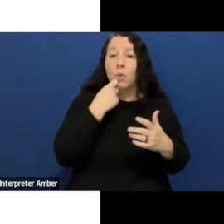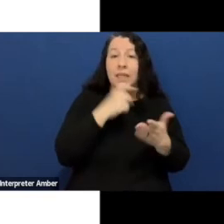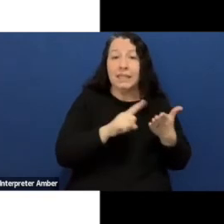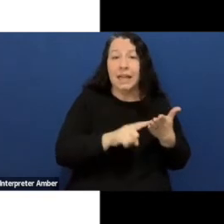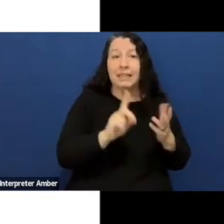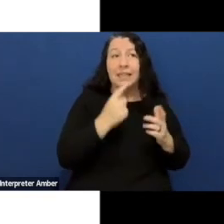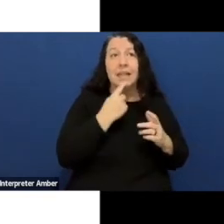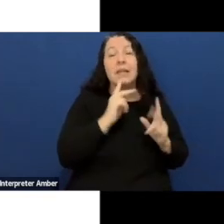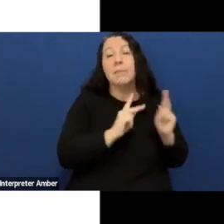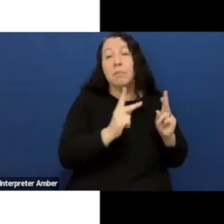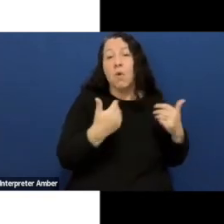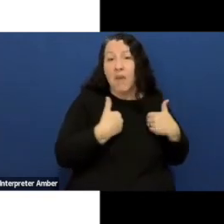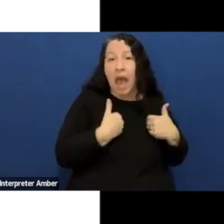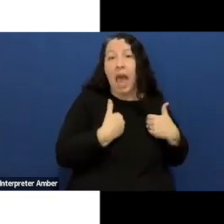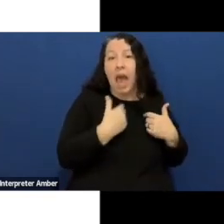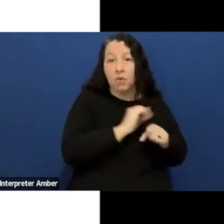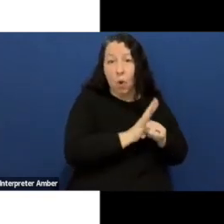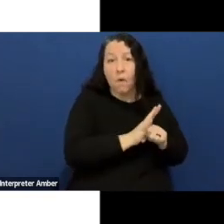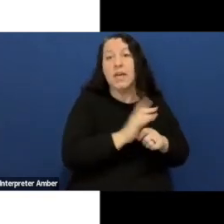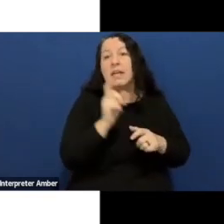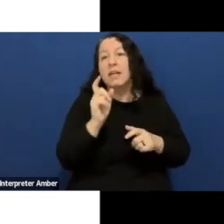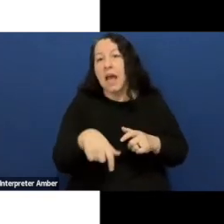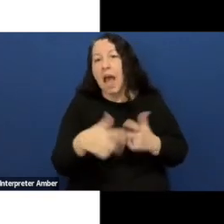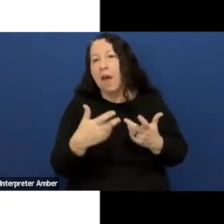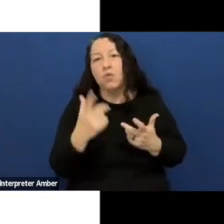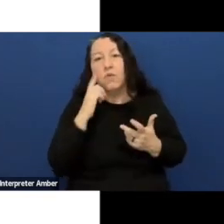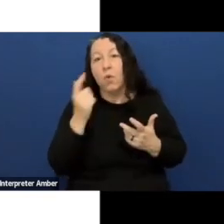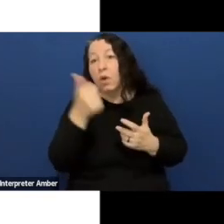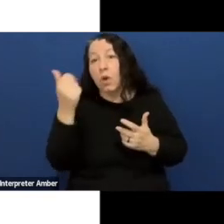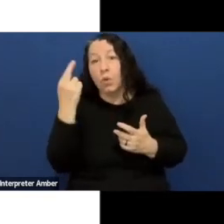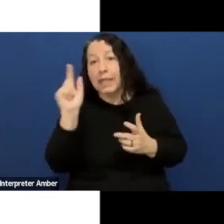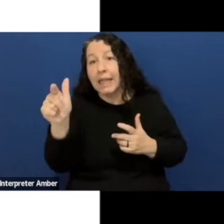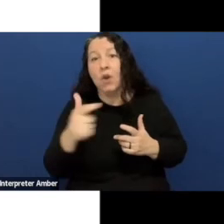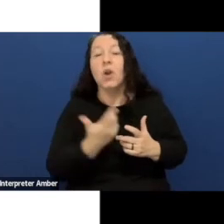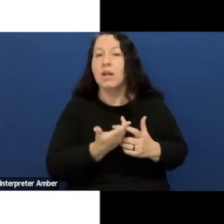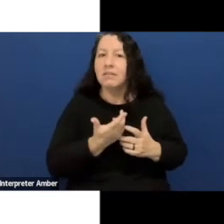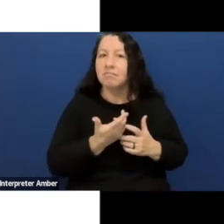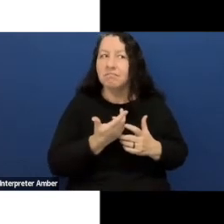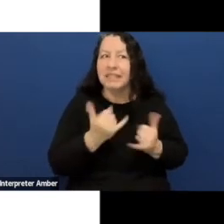of time, weeks, months. And we also know from recent autopsy studies, so people who had